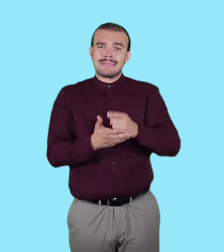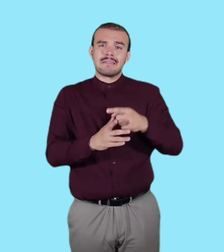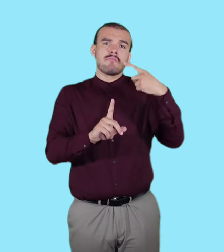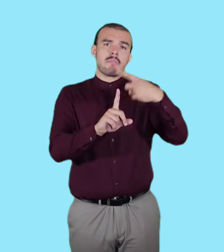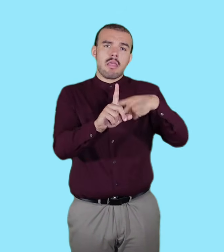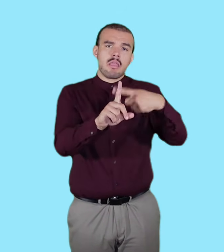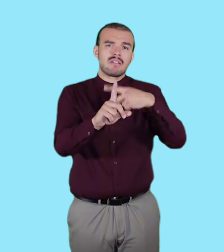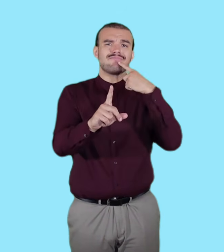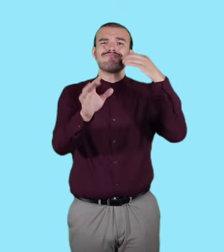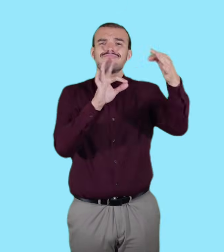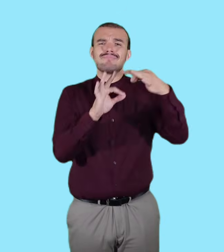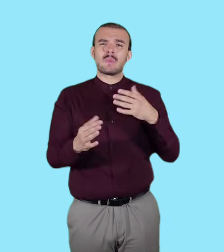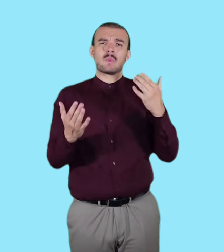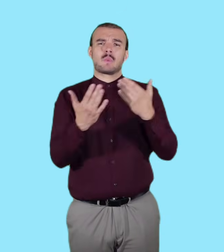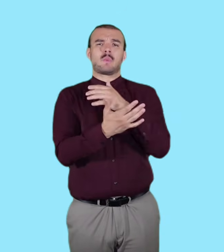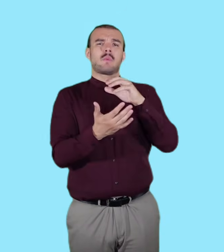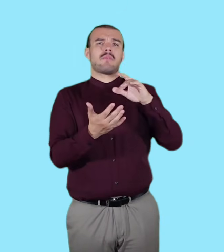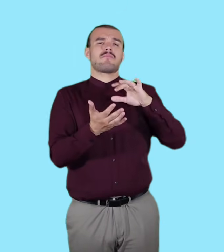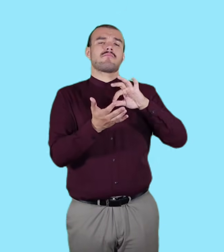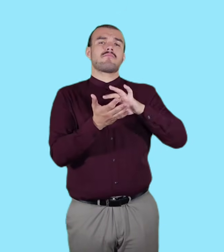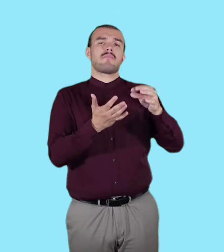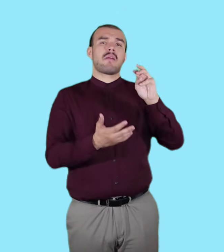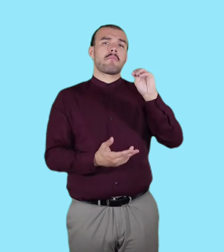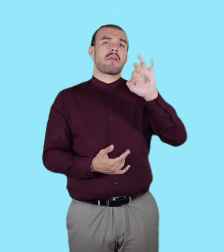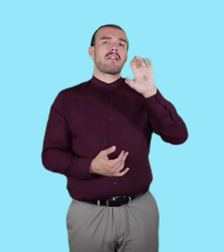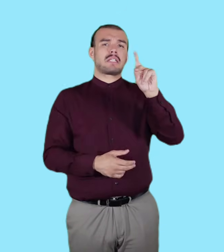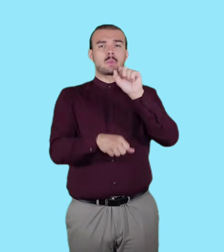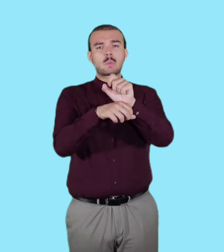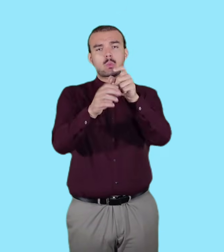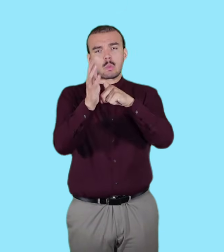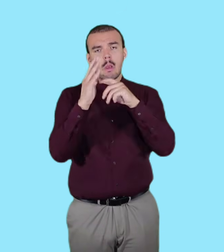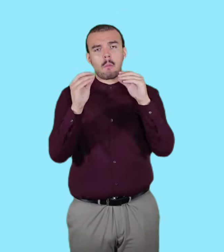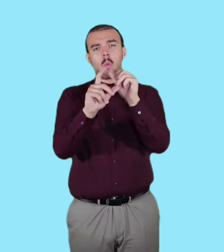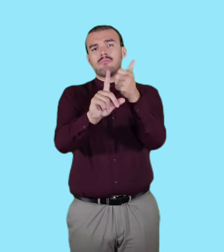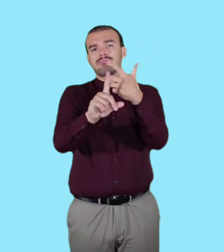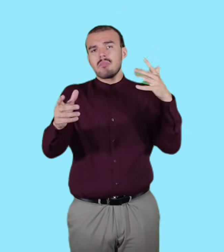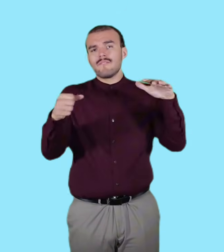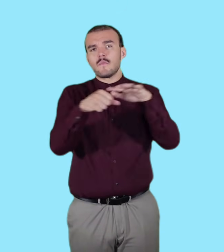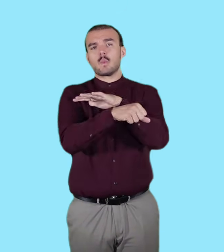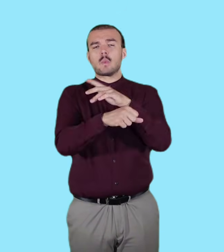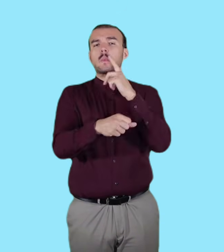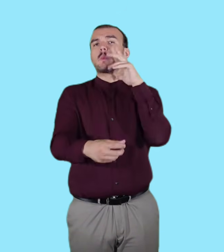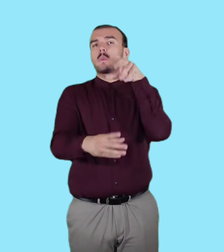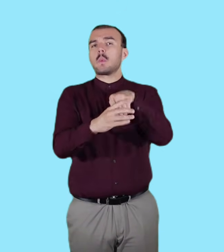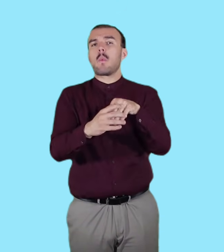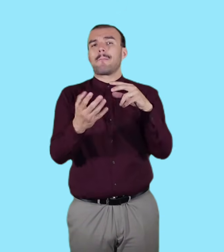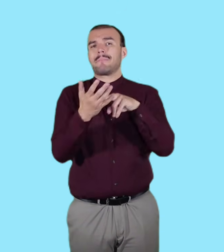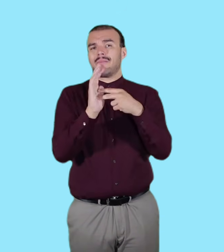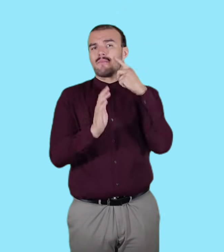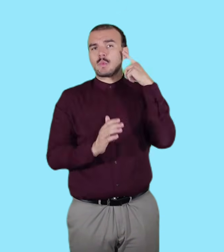to explain the new Medicaid work requirements more fully, including what they mean for you